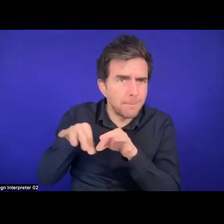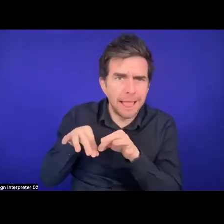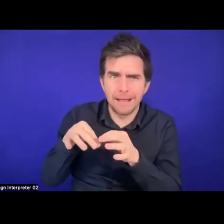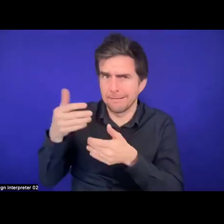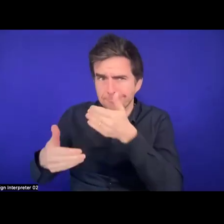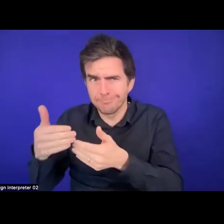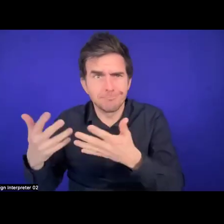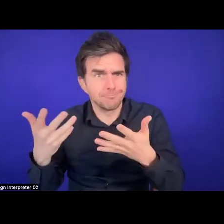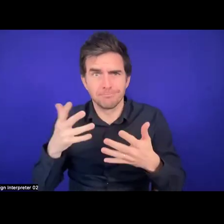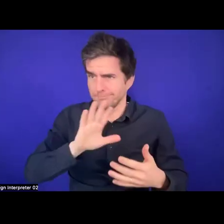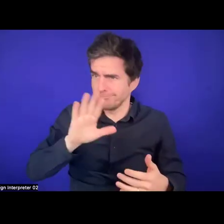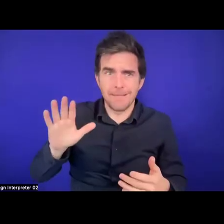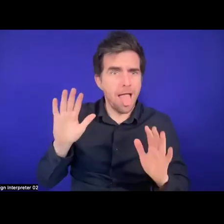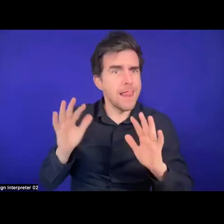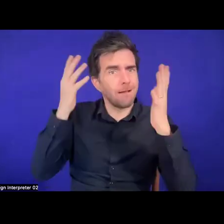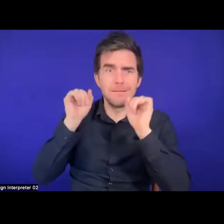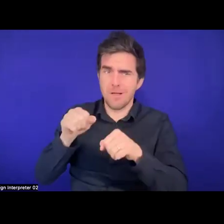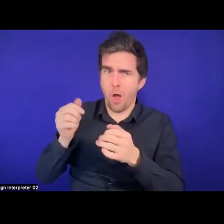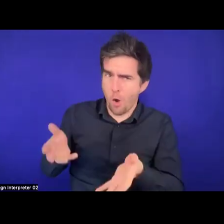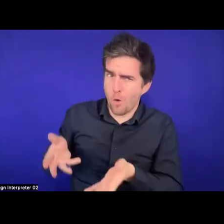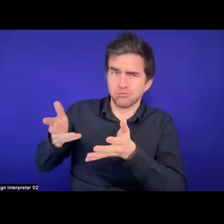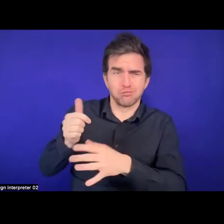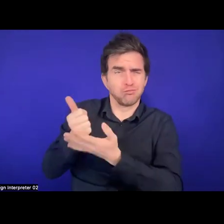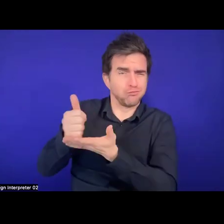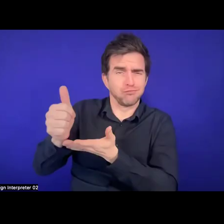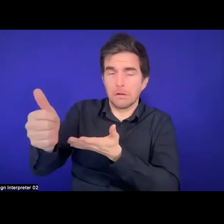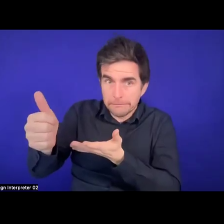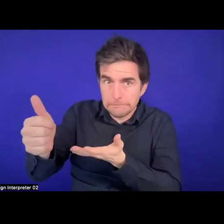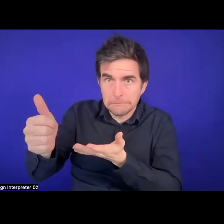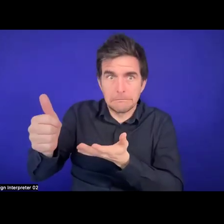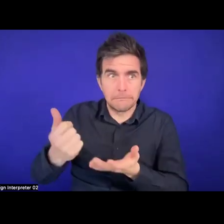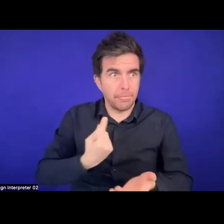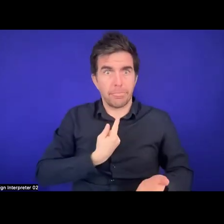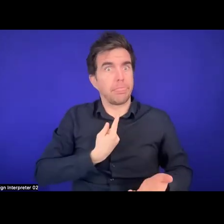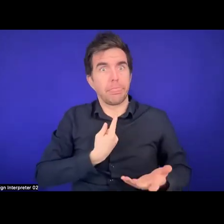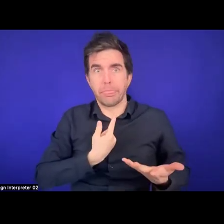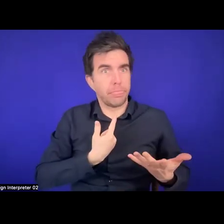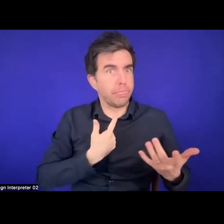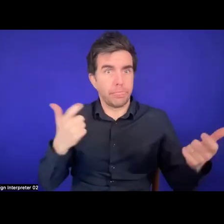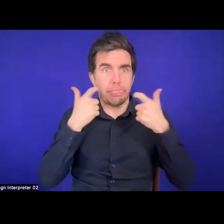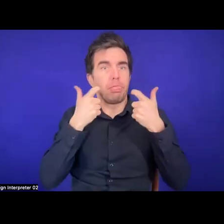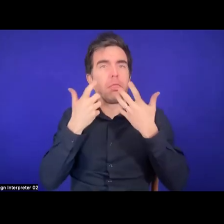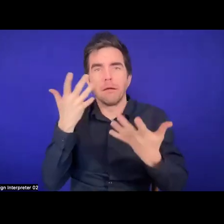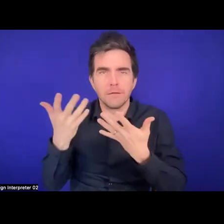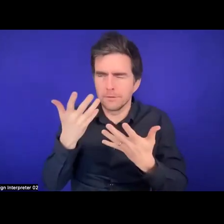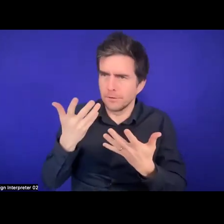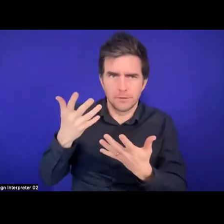long-term care for persons with spinal cord injury in specific, but also generally to